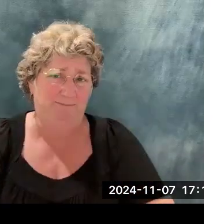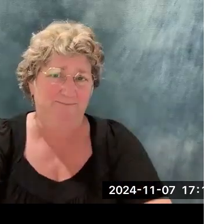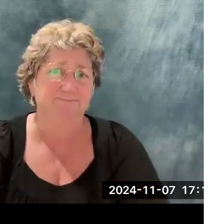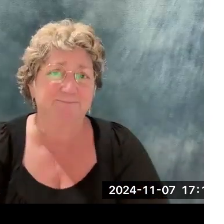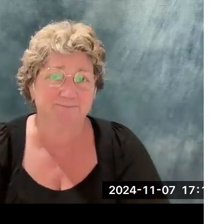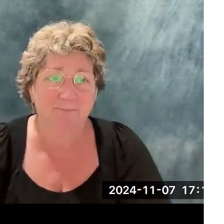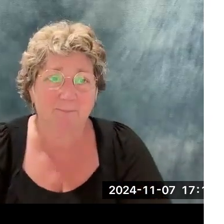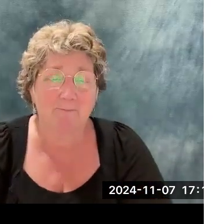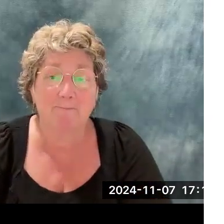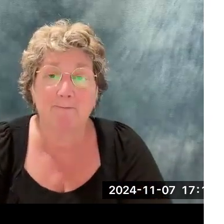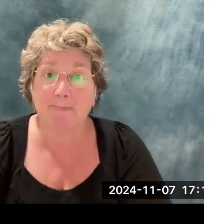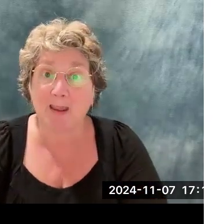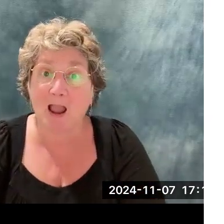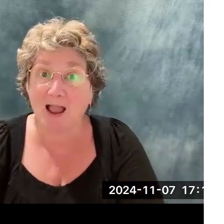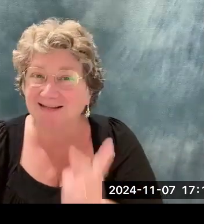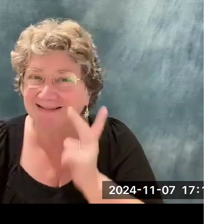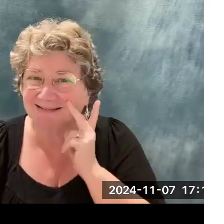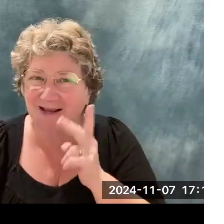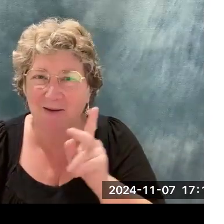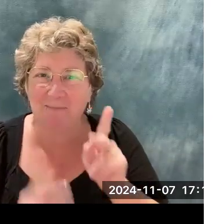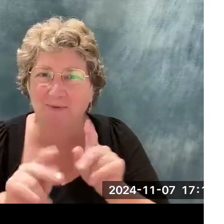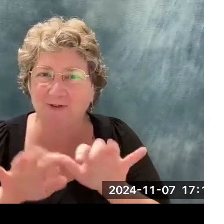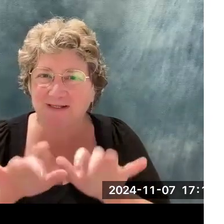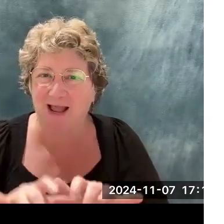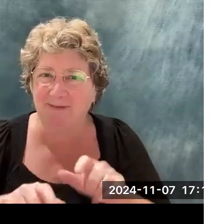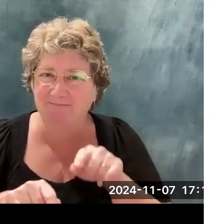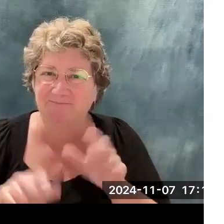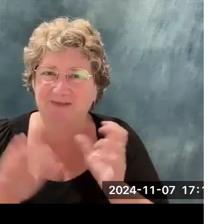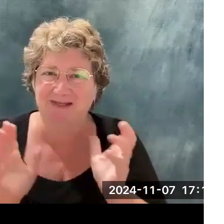So I see folks are writing in the chat, so appreciate that.